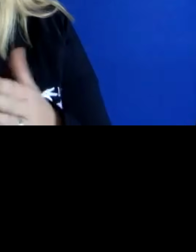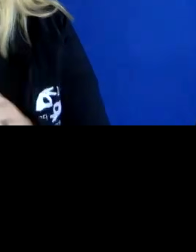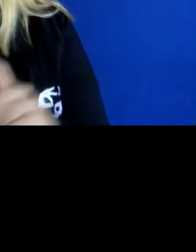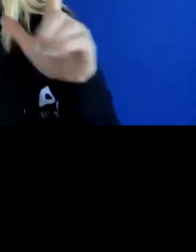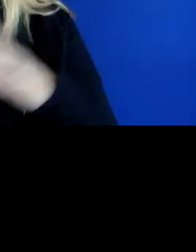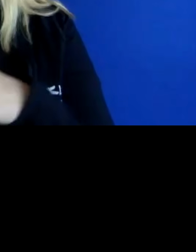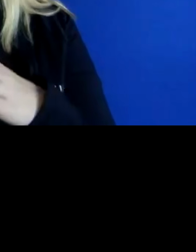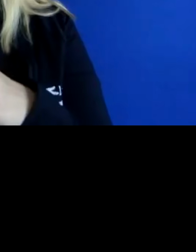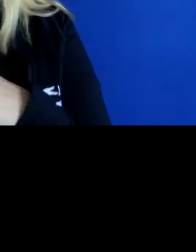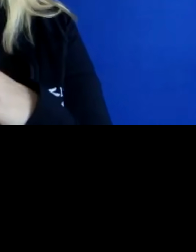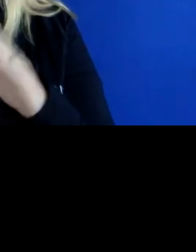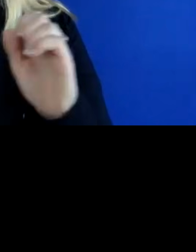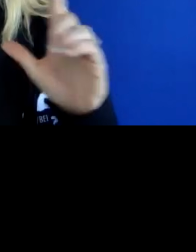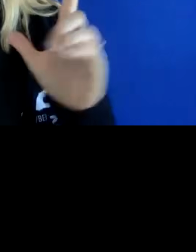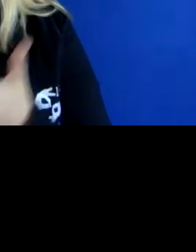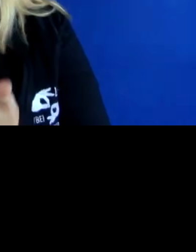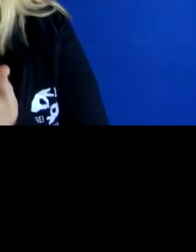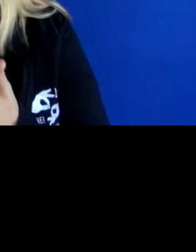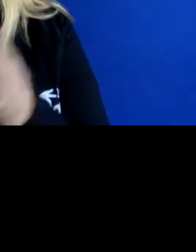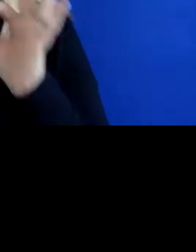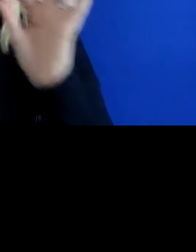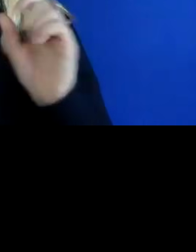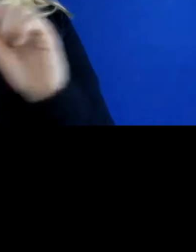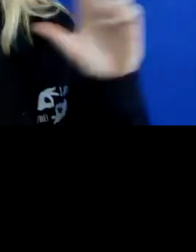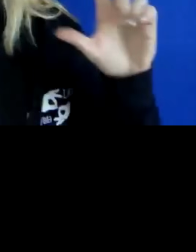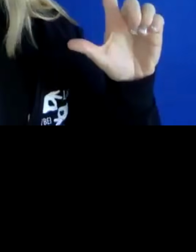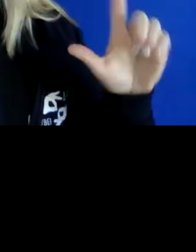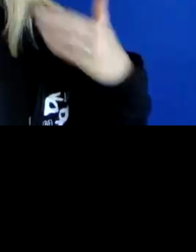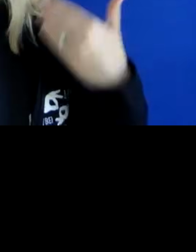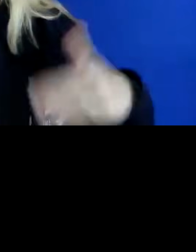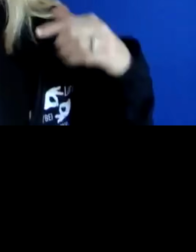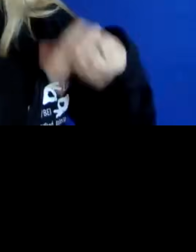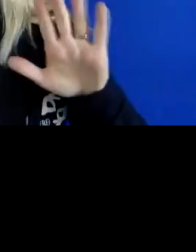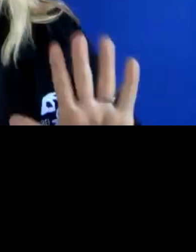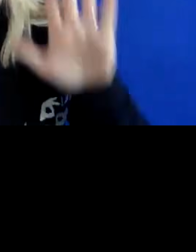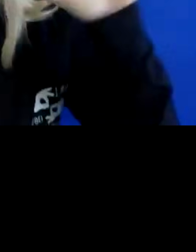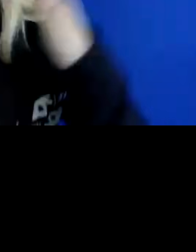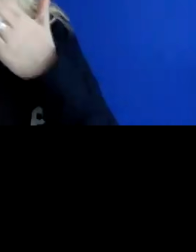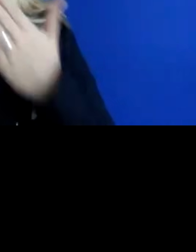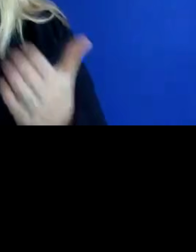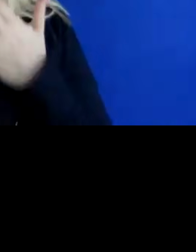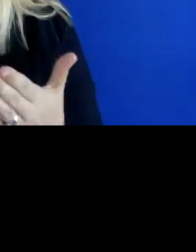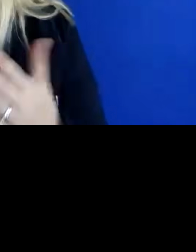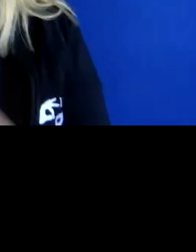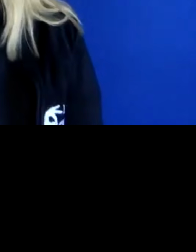This has been fabulous. It's so great. Every time you speak, I learn something new. So I really appreciate it.